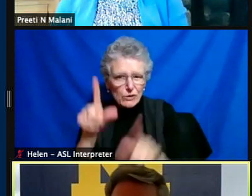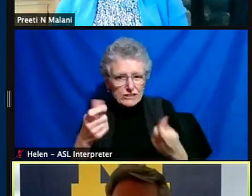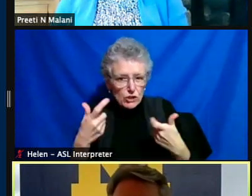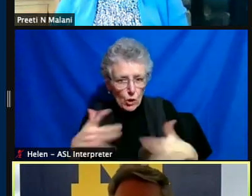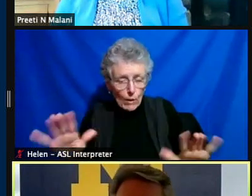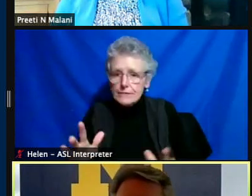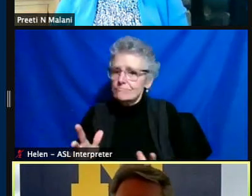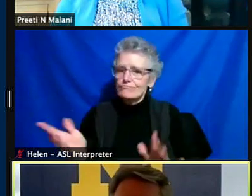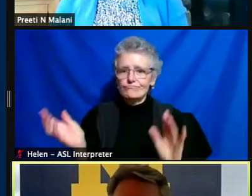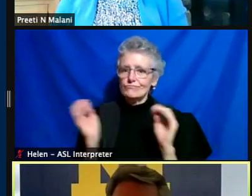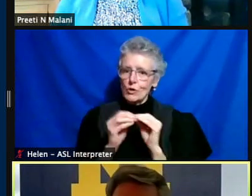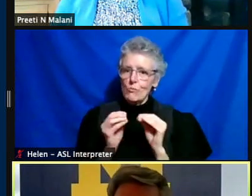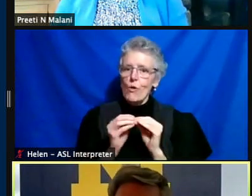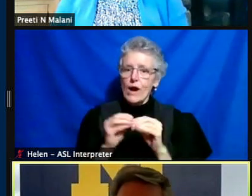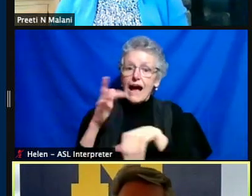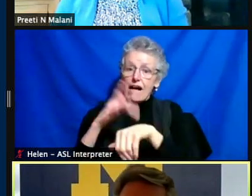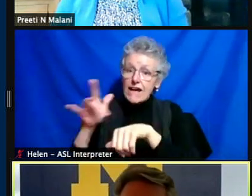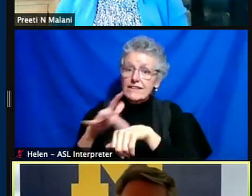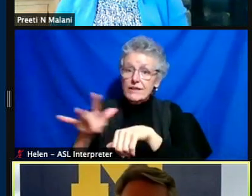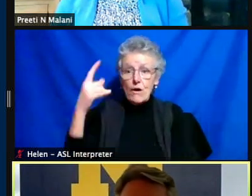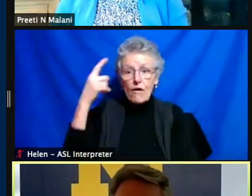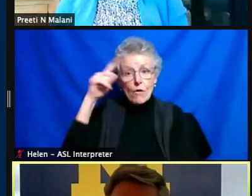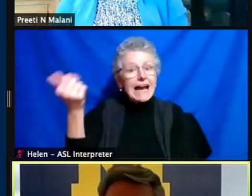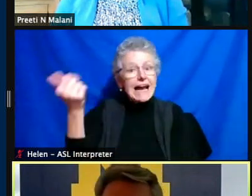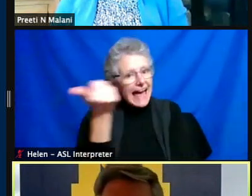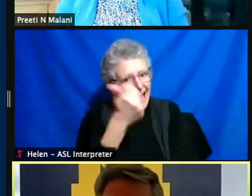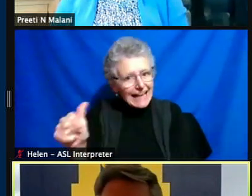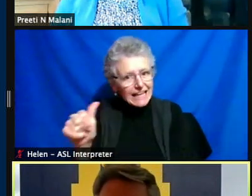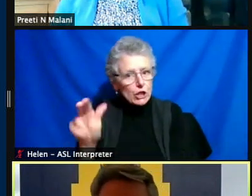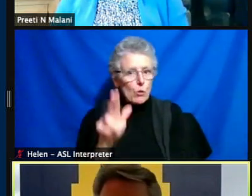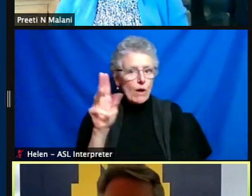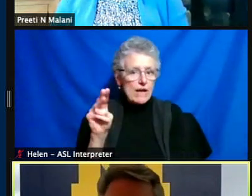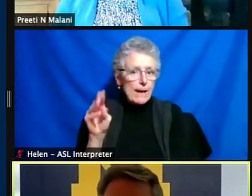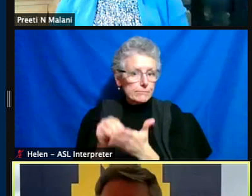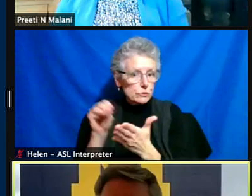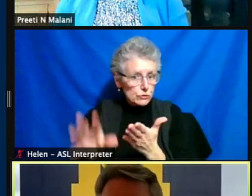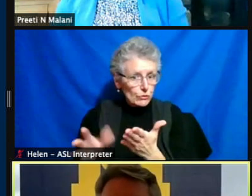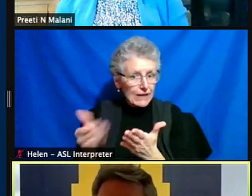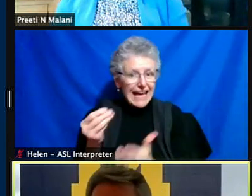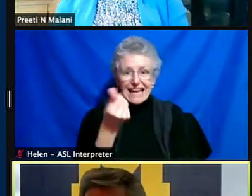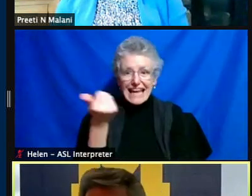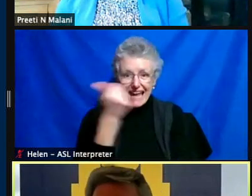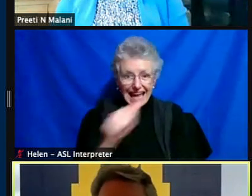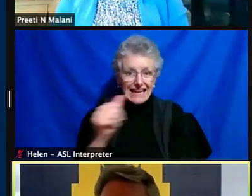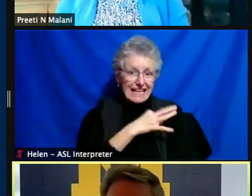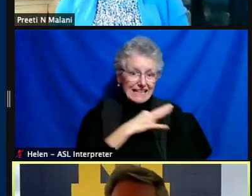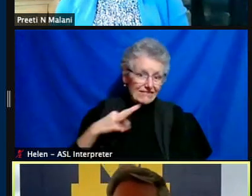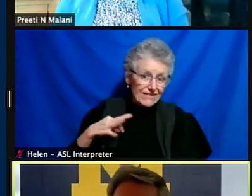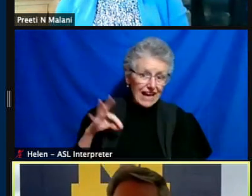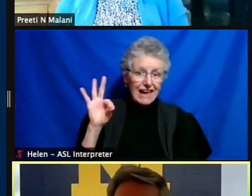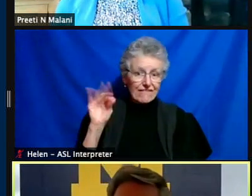It's available to any U of M students, and any faculty and staff who's coming to campus.